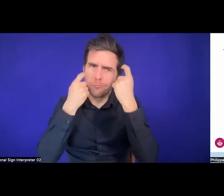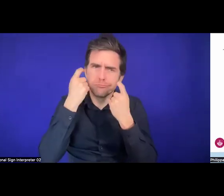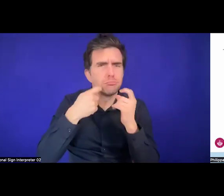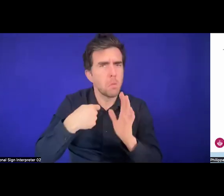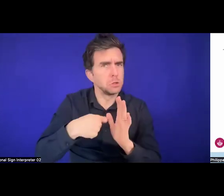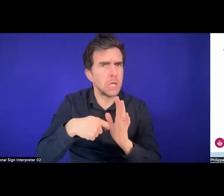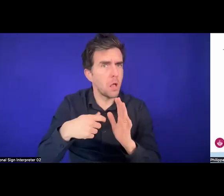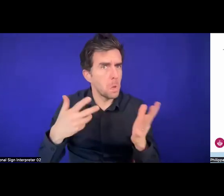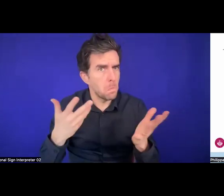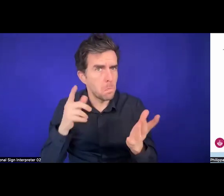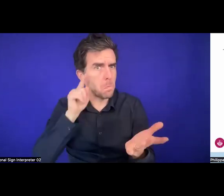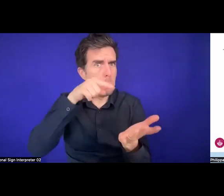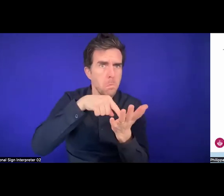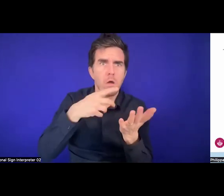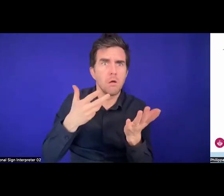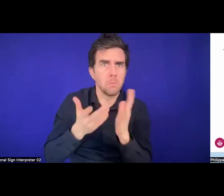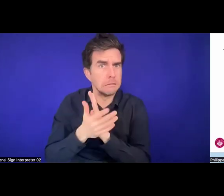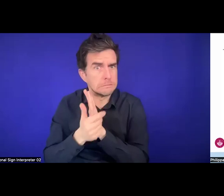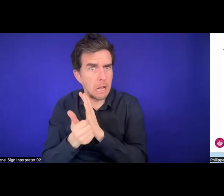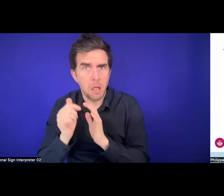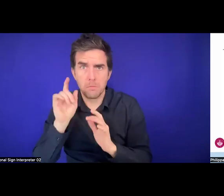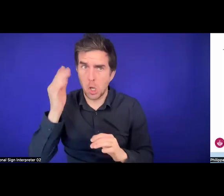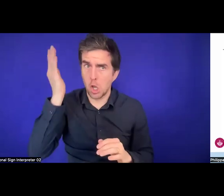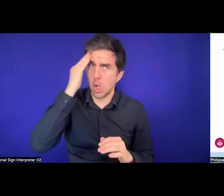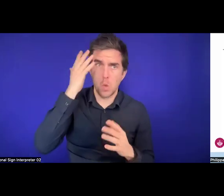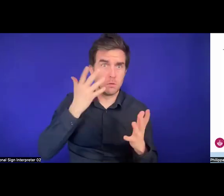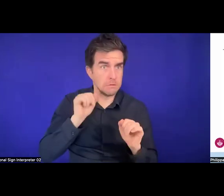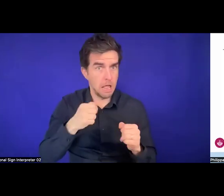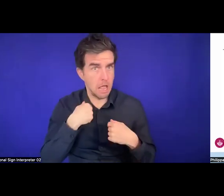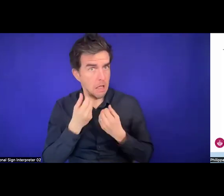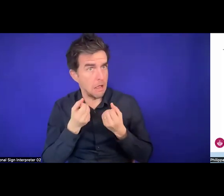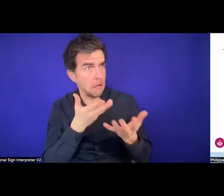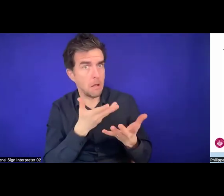where I would need mentoring and guidance and I watched the prepared webinar. I was